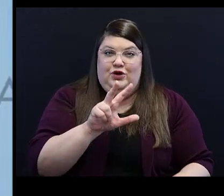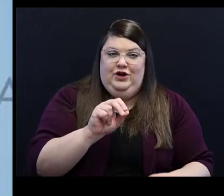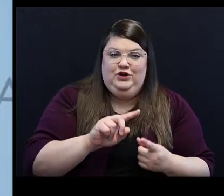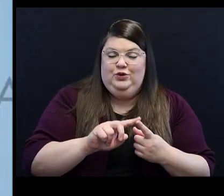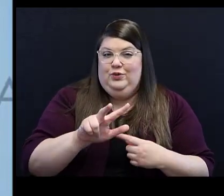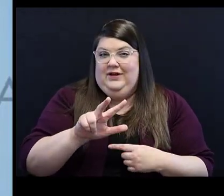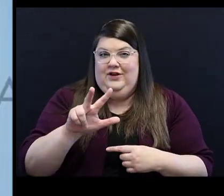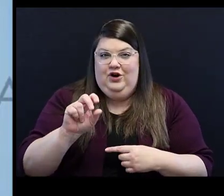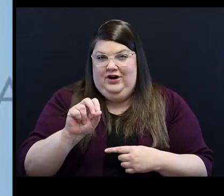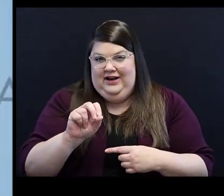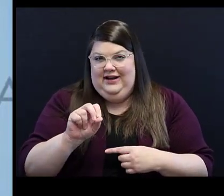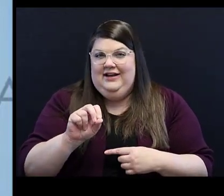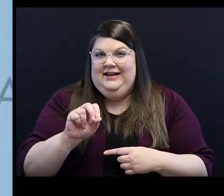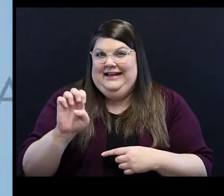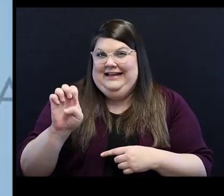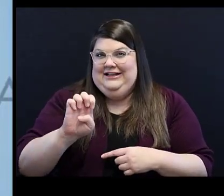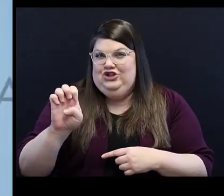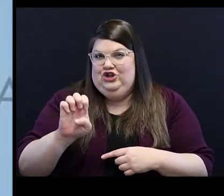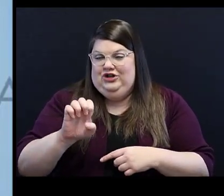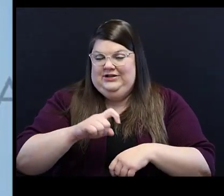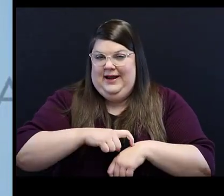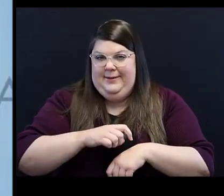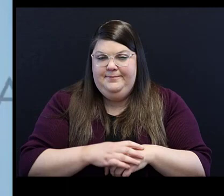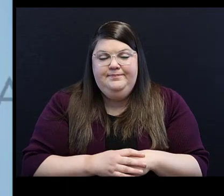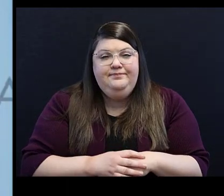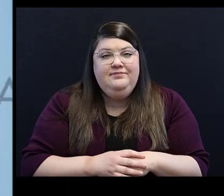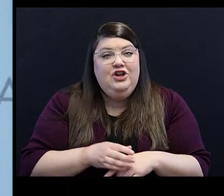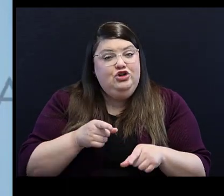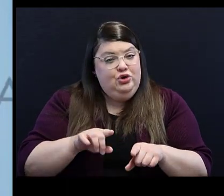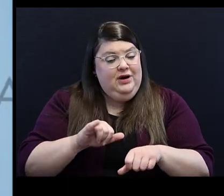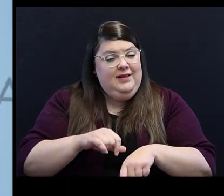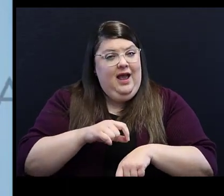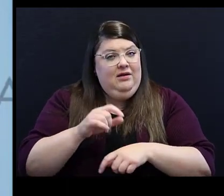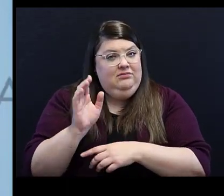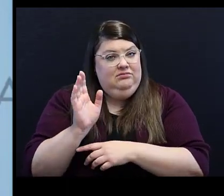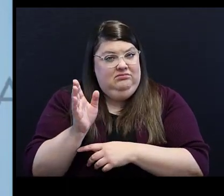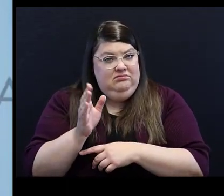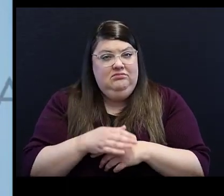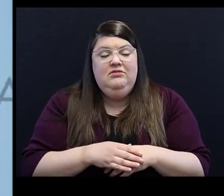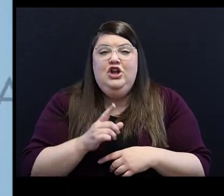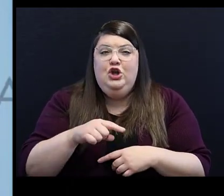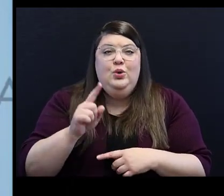During the pre-applicant teleconference, you will hear helpful details about the application